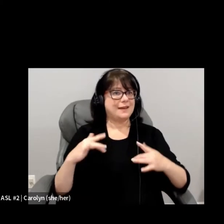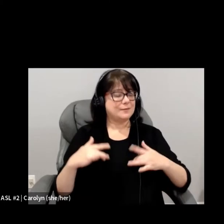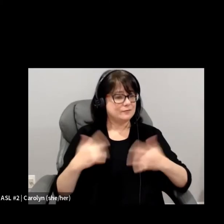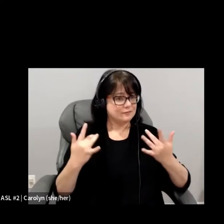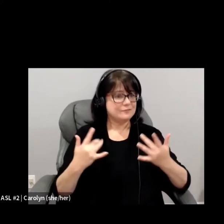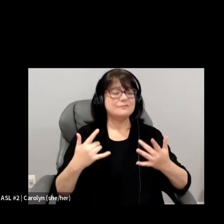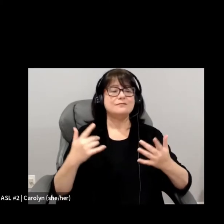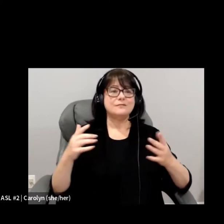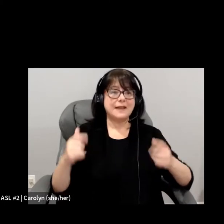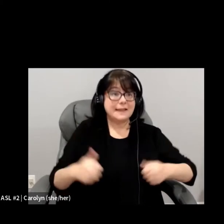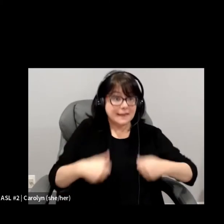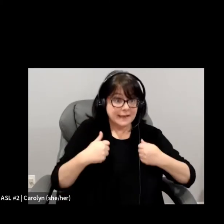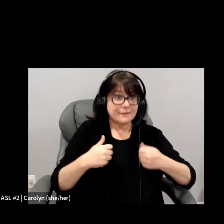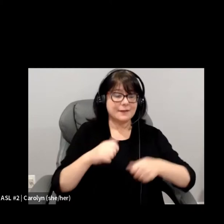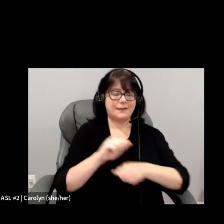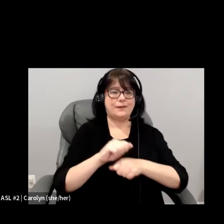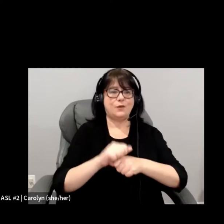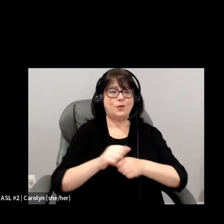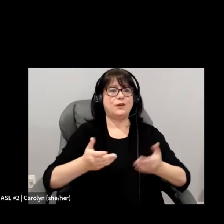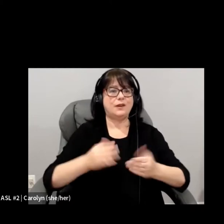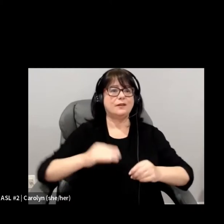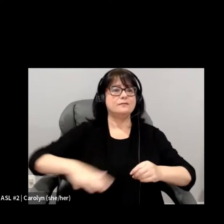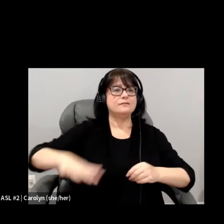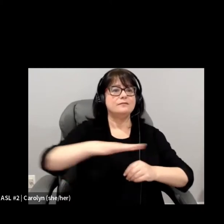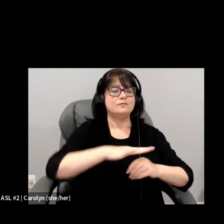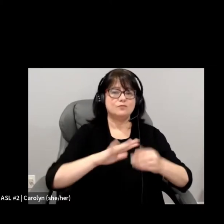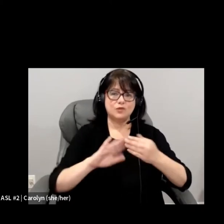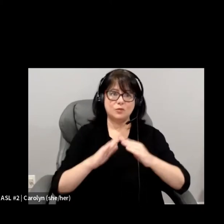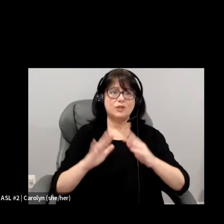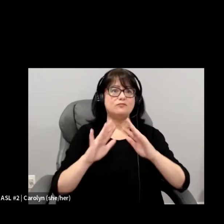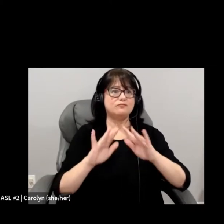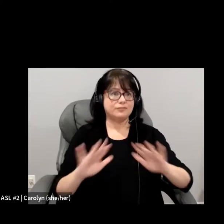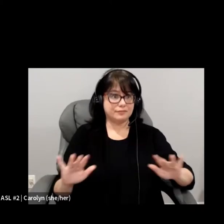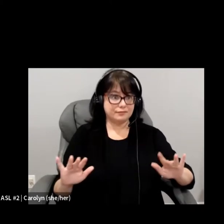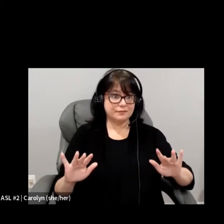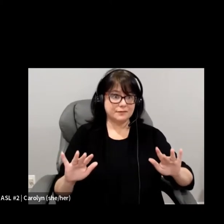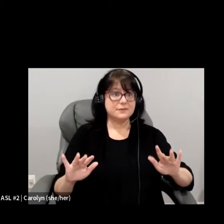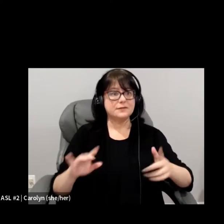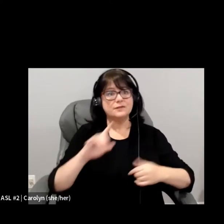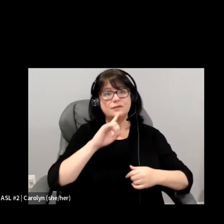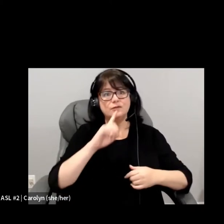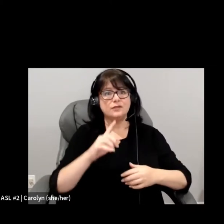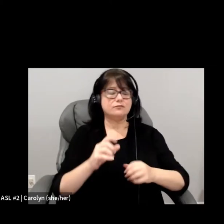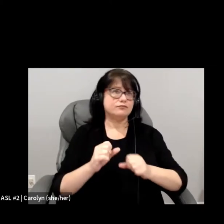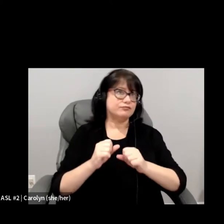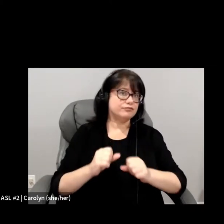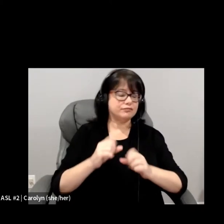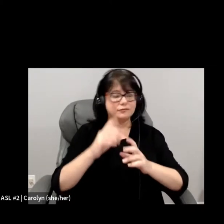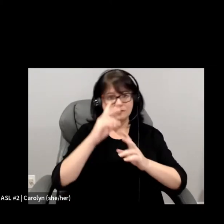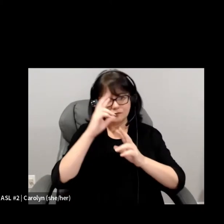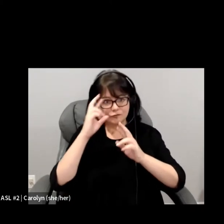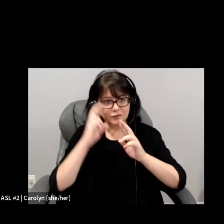SO I PAY MY HIGHEST REGARDS AND MY RESPECT TO THE FIRST INHABITANTS OF THIS LAND.